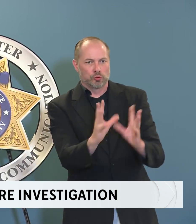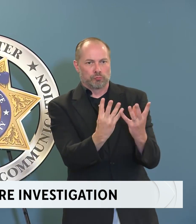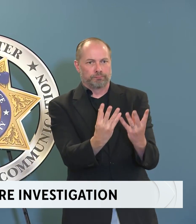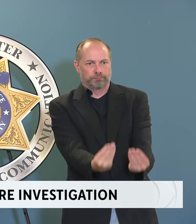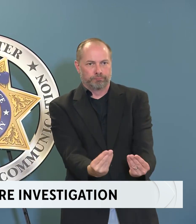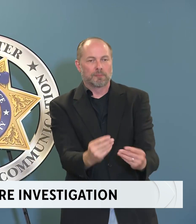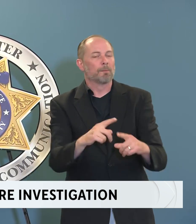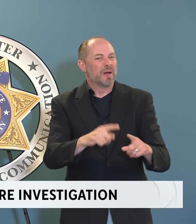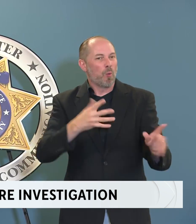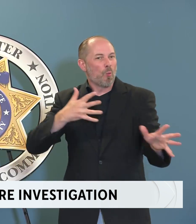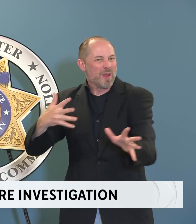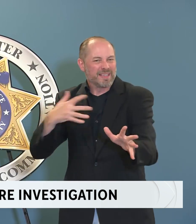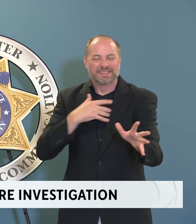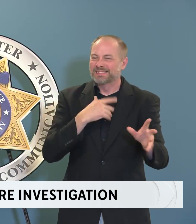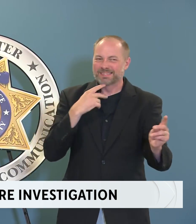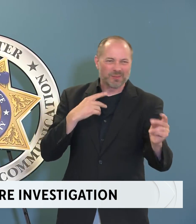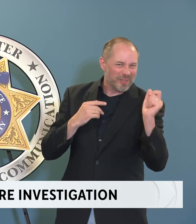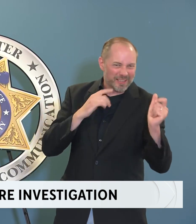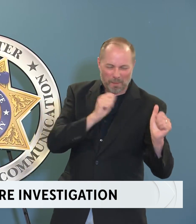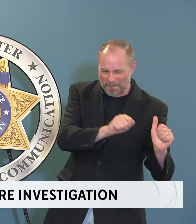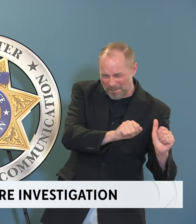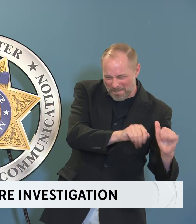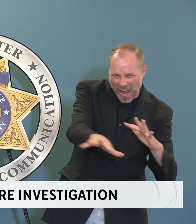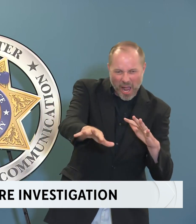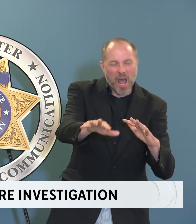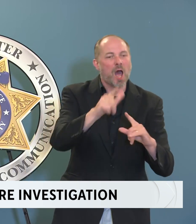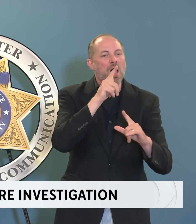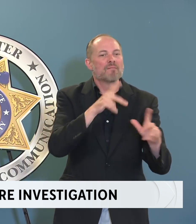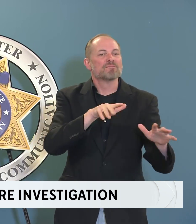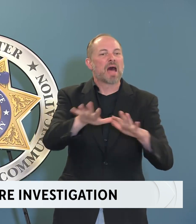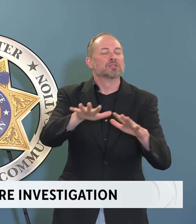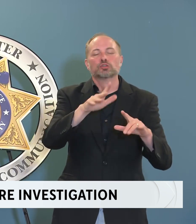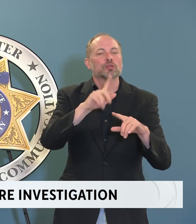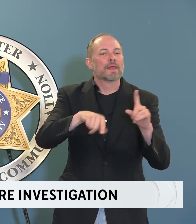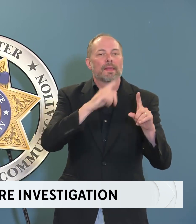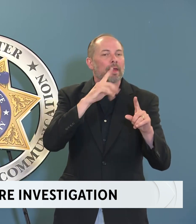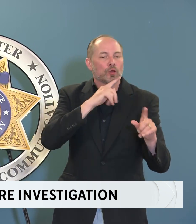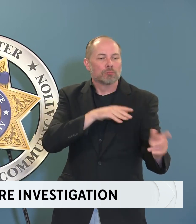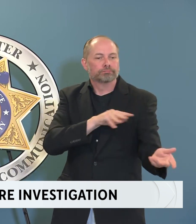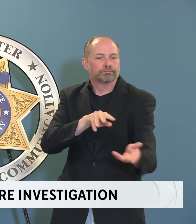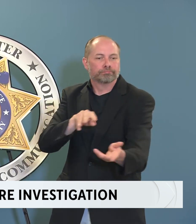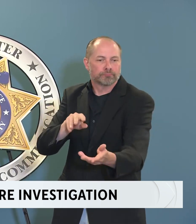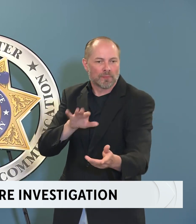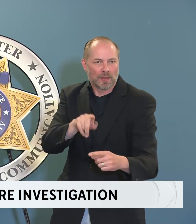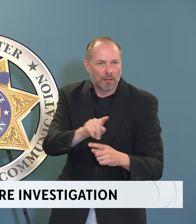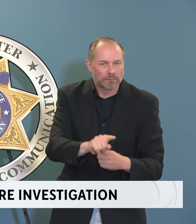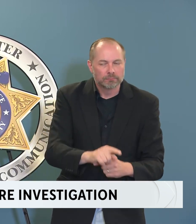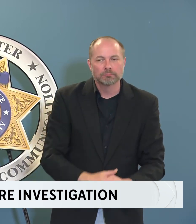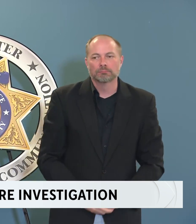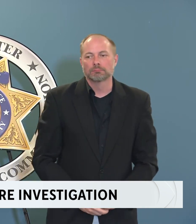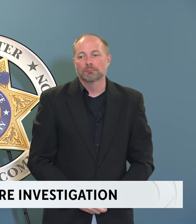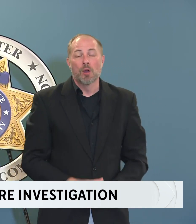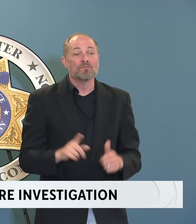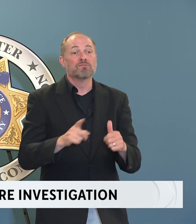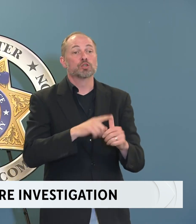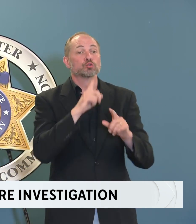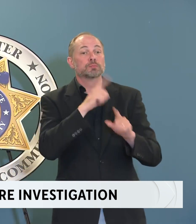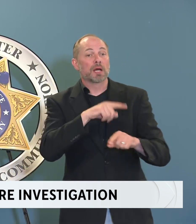OF THE FIRE THAT BEGAN AND ONCE THEY REALIZED THERE WAS FIRE AND THAT IT WAS SPREADING, THEY ATTEMPTED TO PUT IT OUT